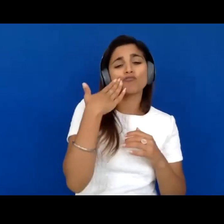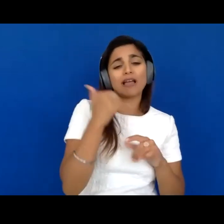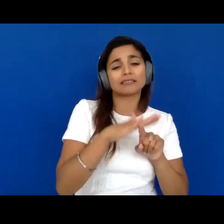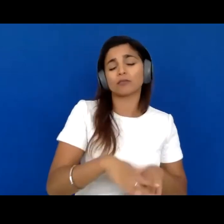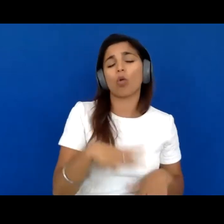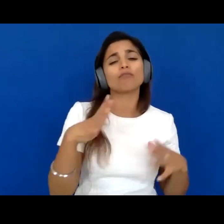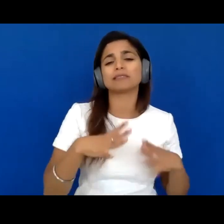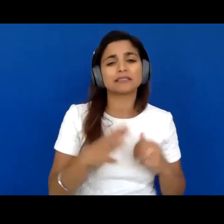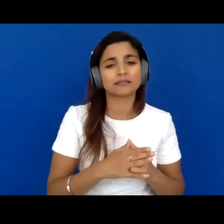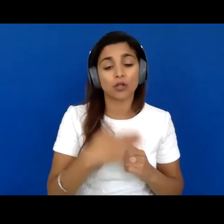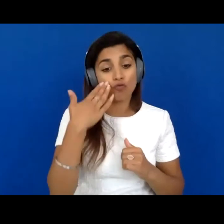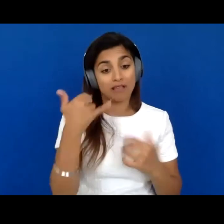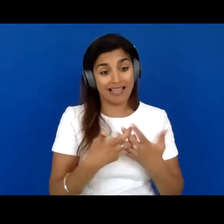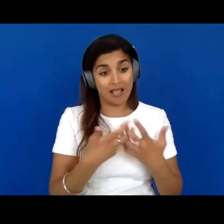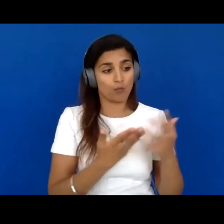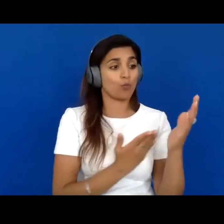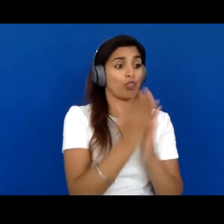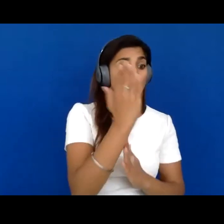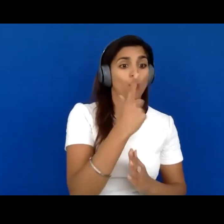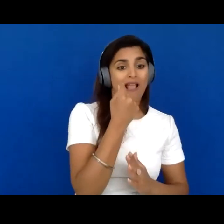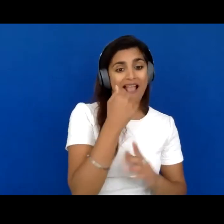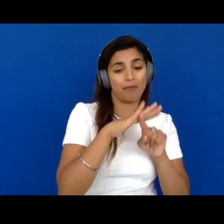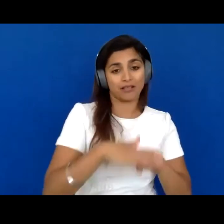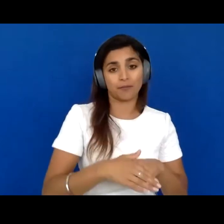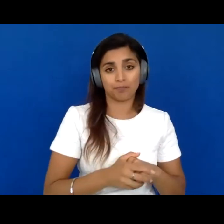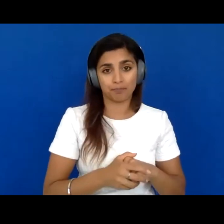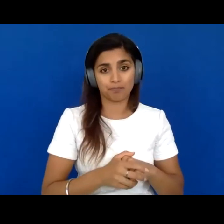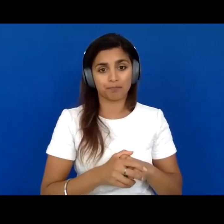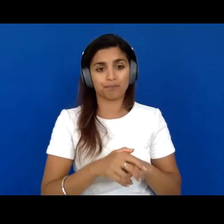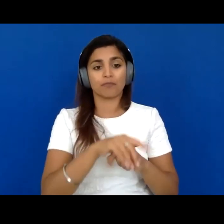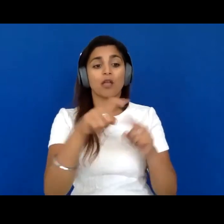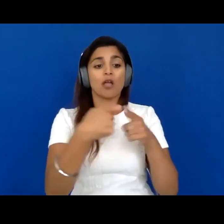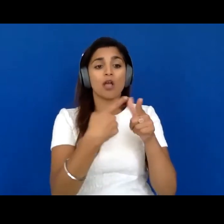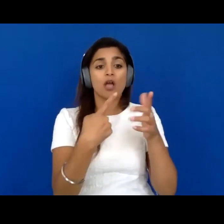through ableism as Cardoni Baraka akka reminded us yesterday when she gave a